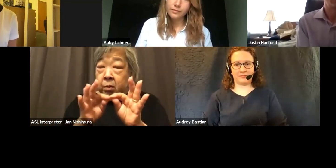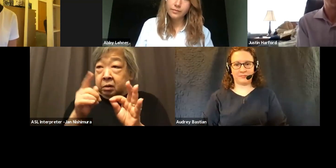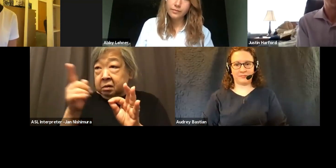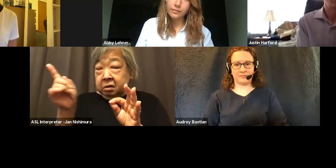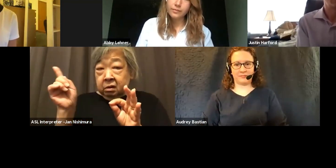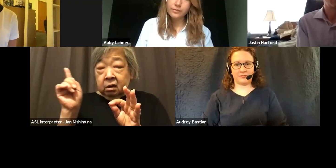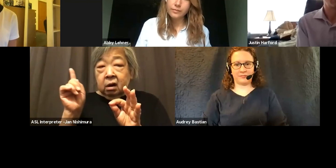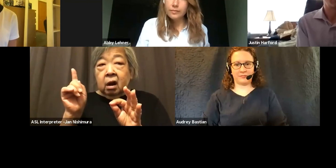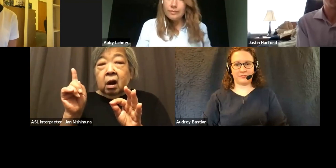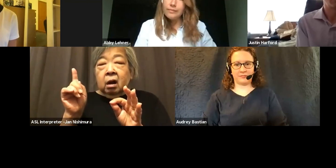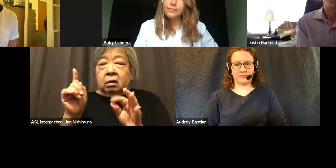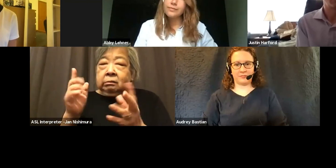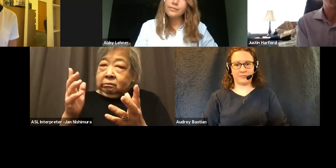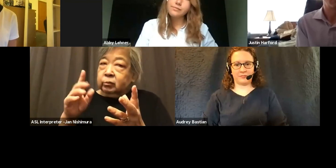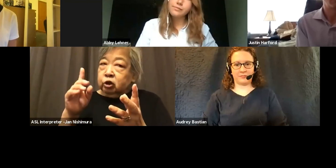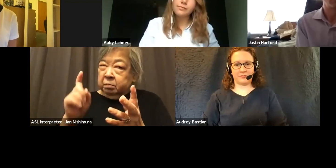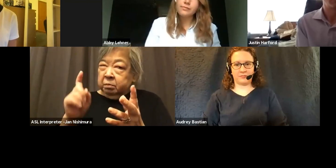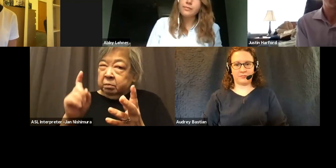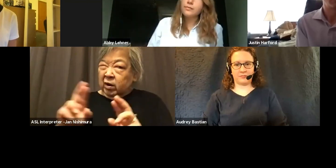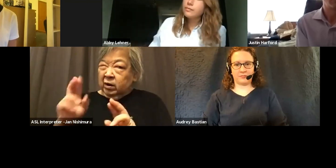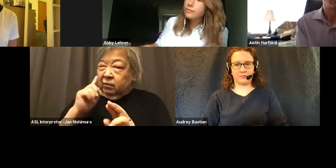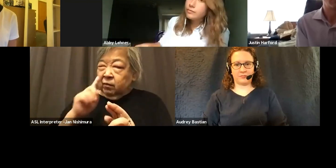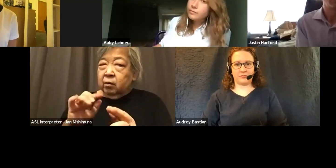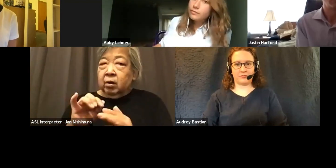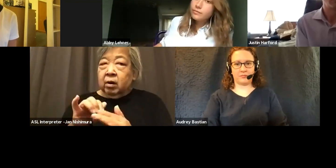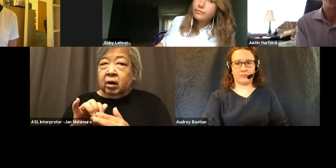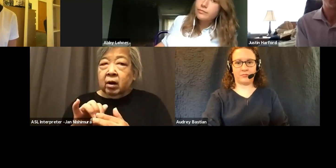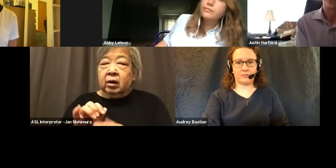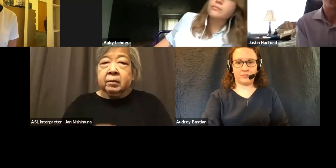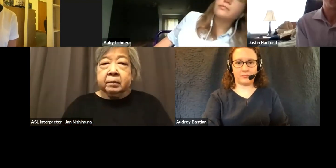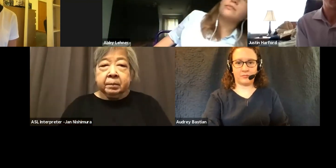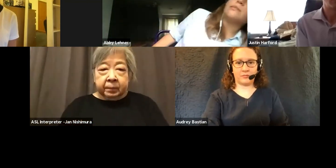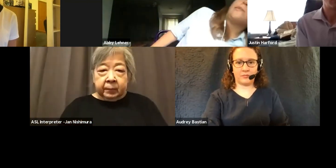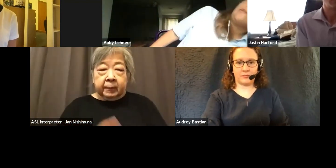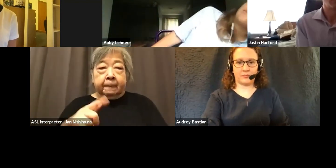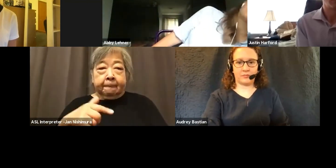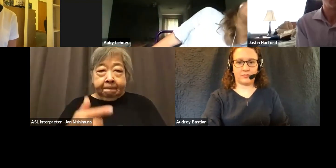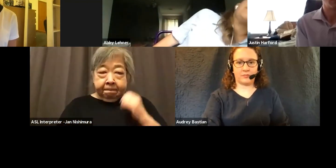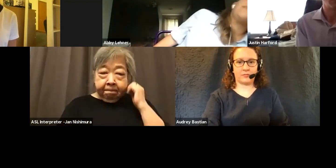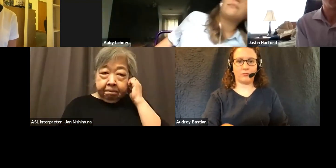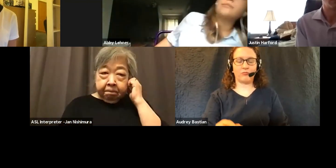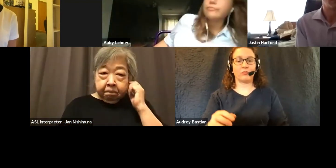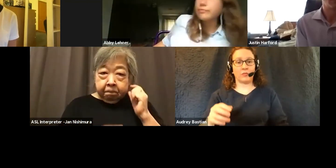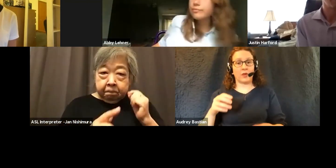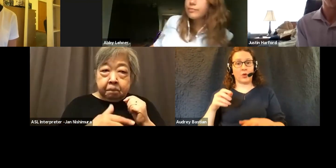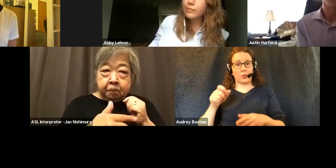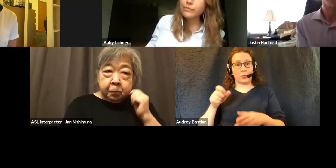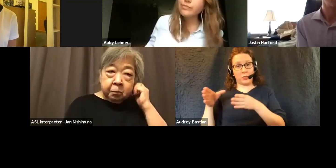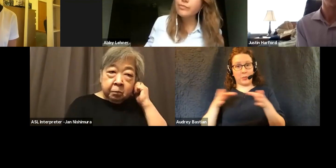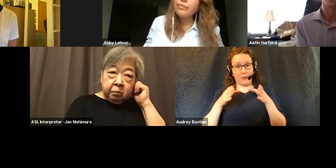for, there's still quite a lot of hesitation around people with disabilities, especially